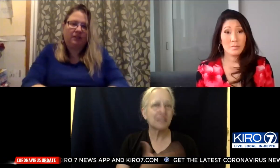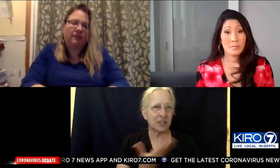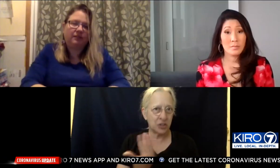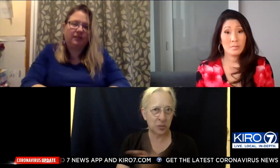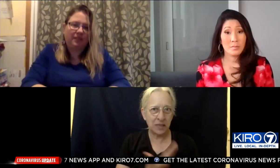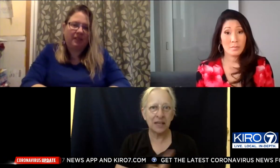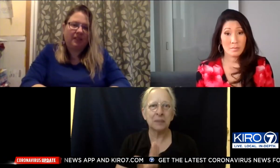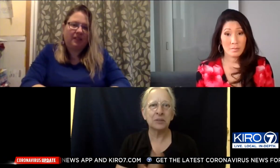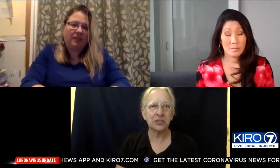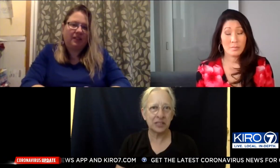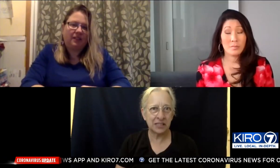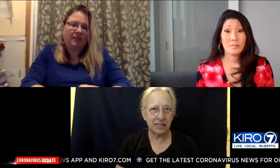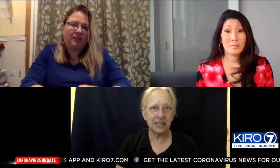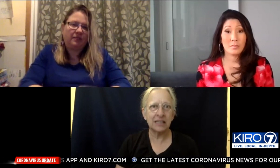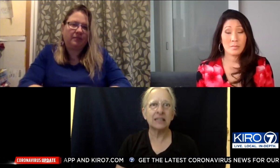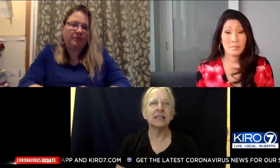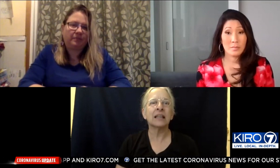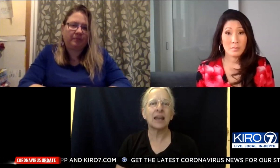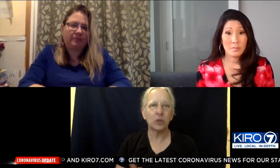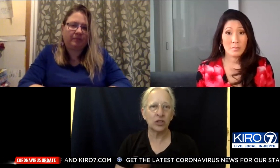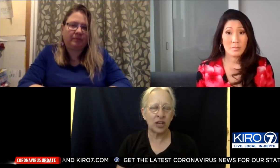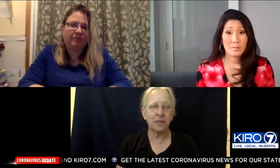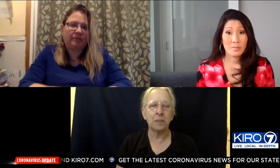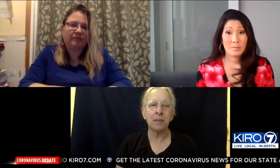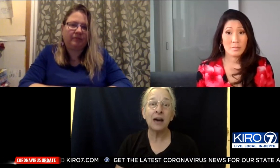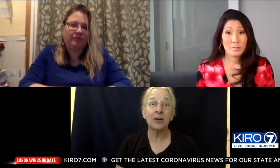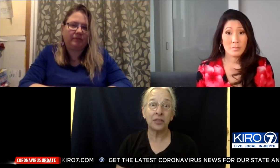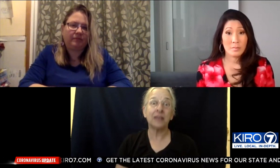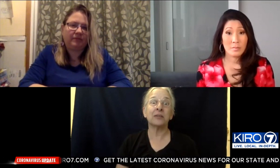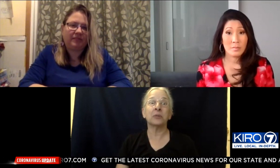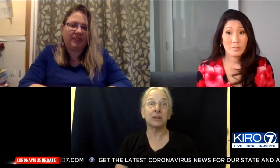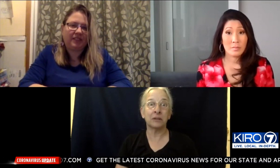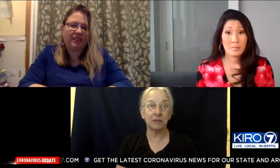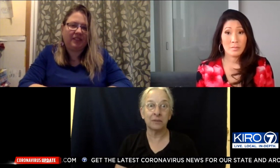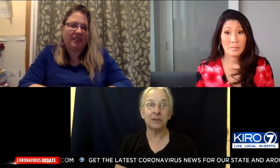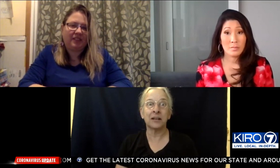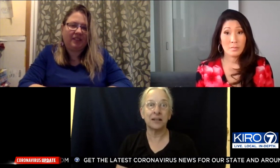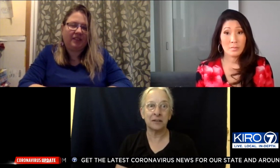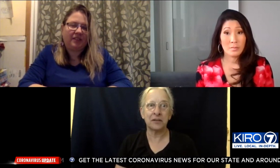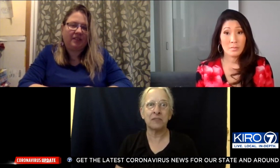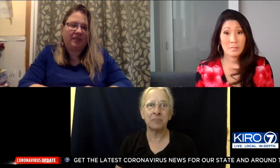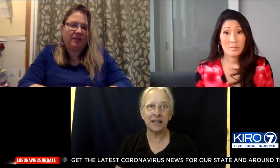TO MAKE COMMUNICATION MORE SMOOTH AND CLEAR. WHEN ONE OF OUR STRATEGIES IS